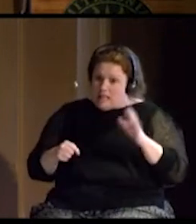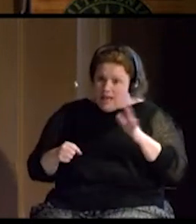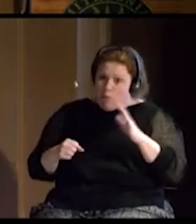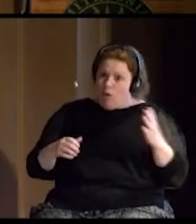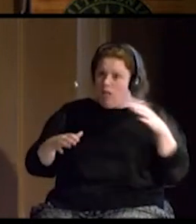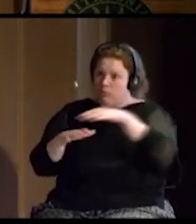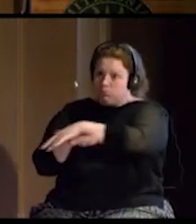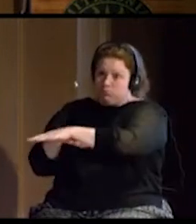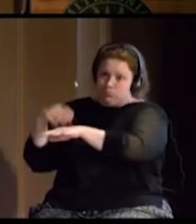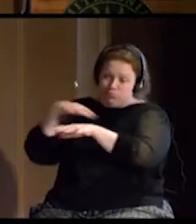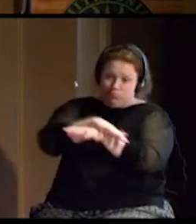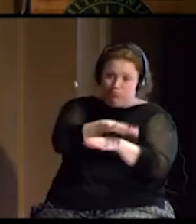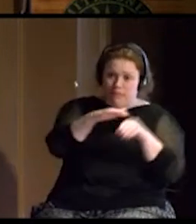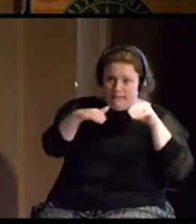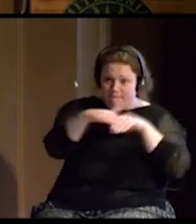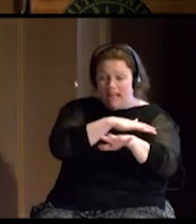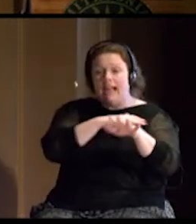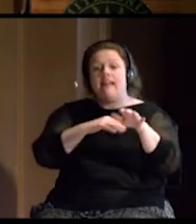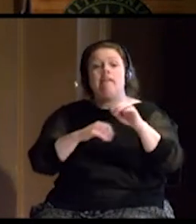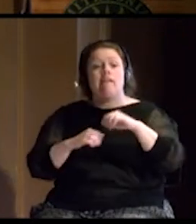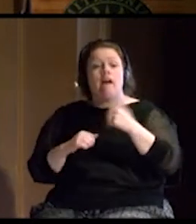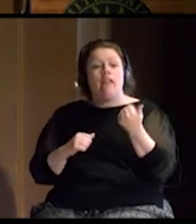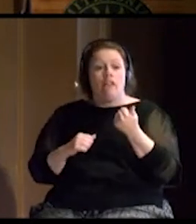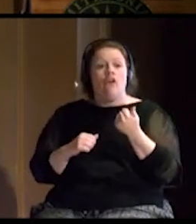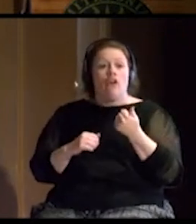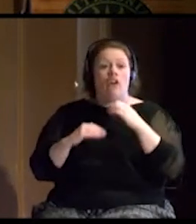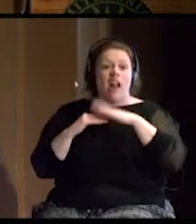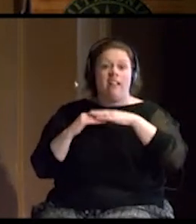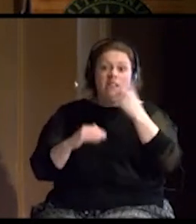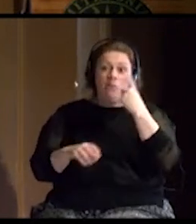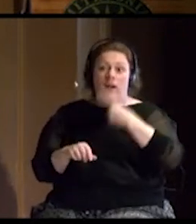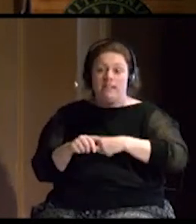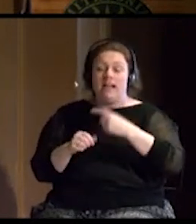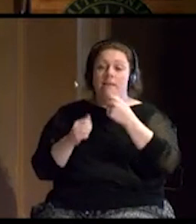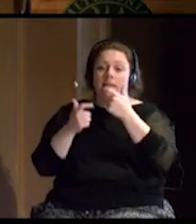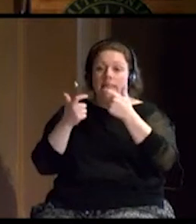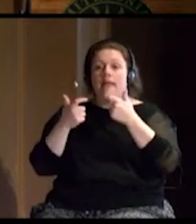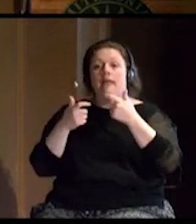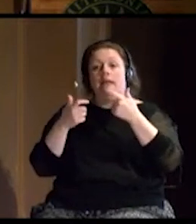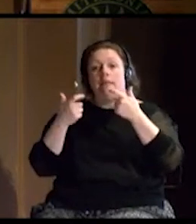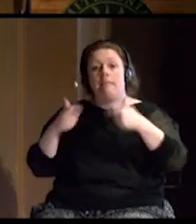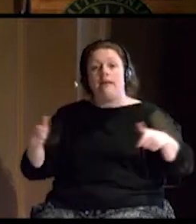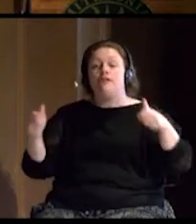and at least once within each of the major oceans, highlighting the ubiquity